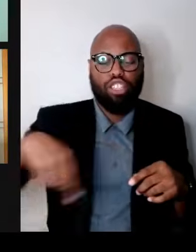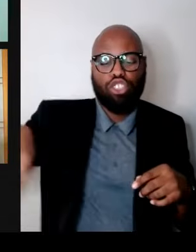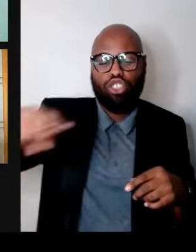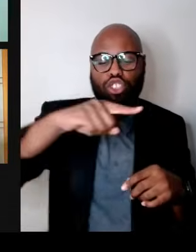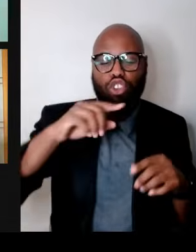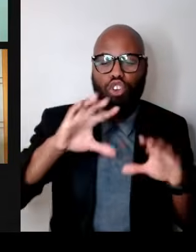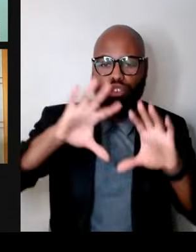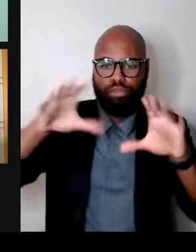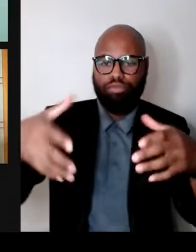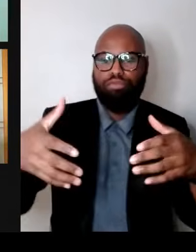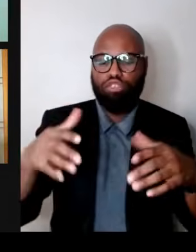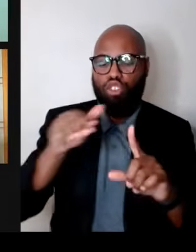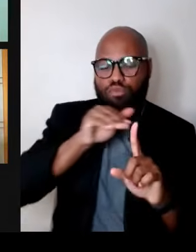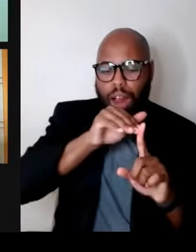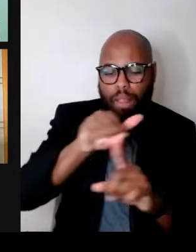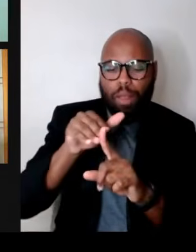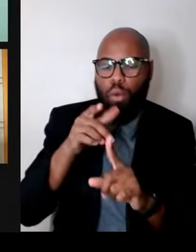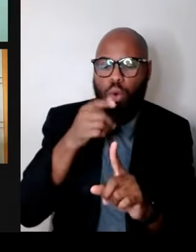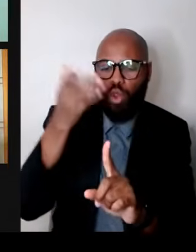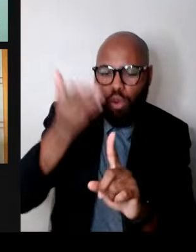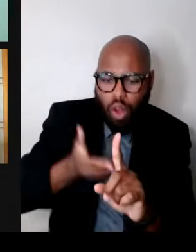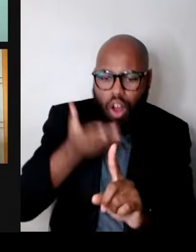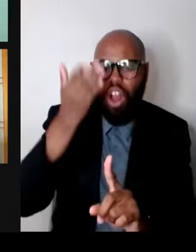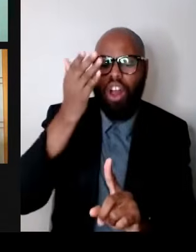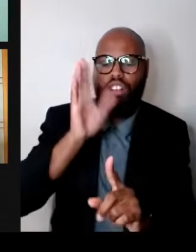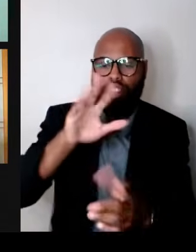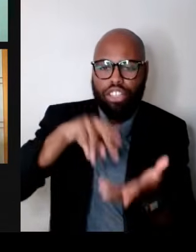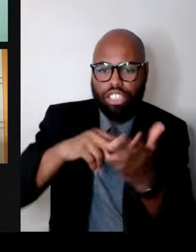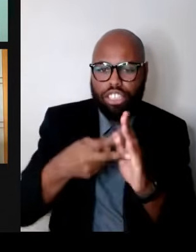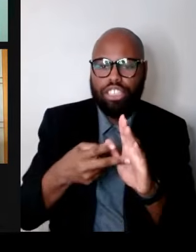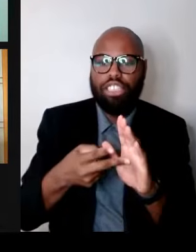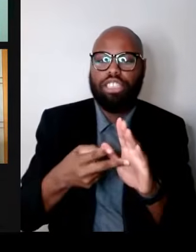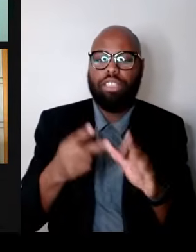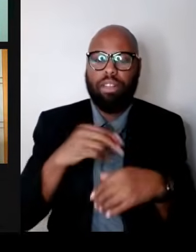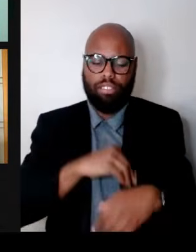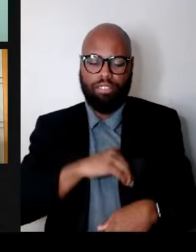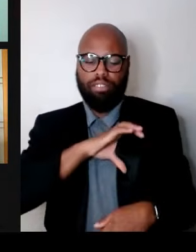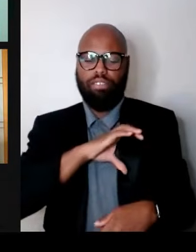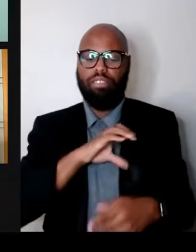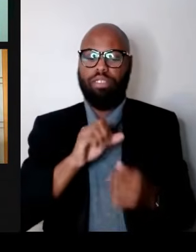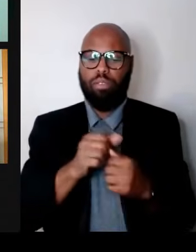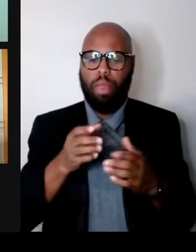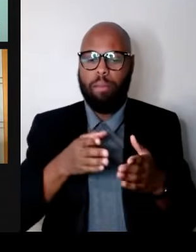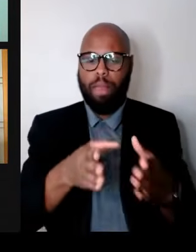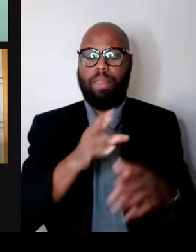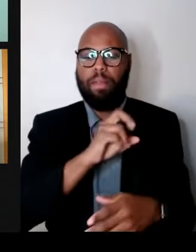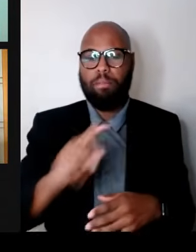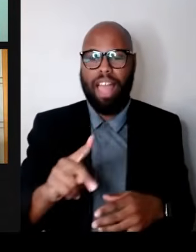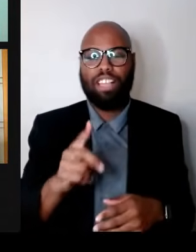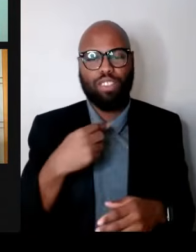what their intentions was, and fill them back up with that path to get there. And I think that's what I think about that revival,